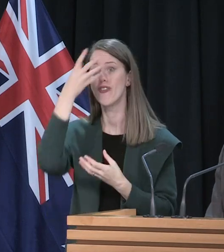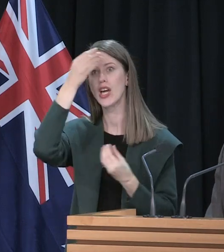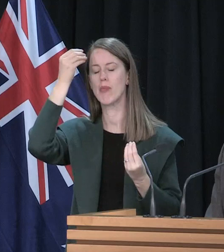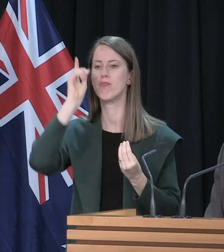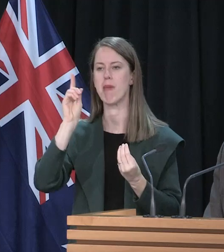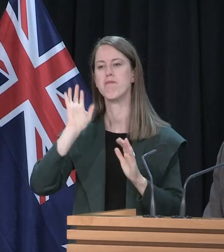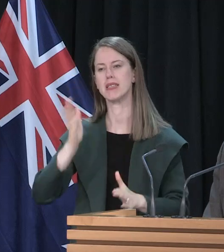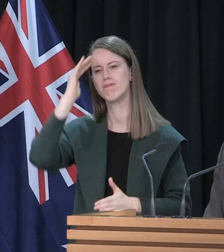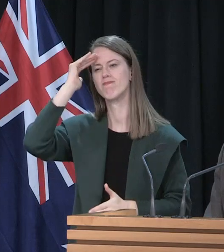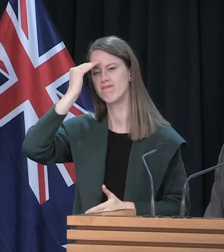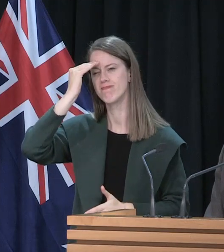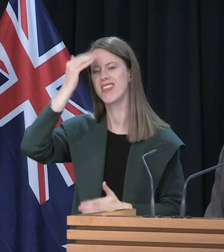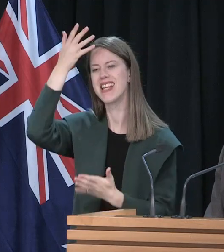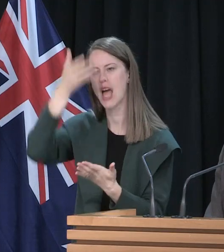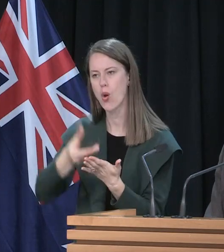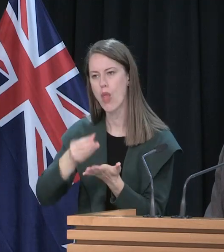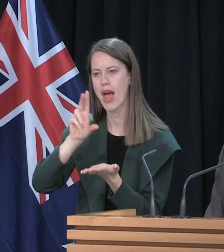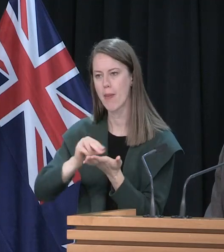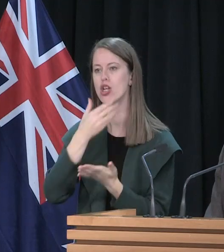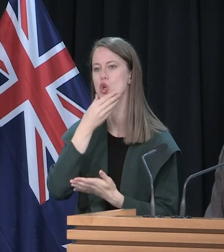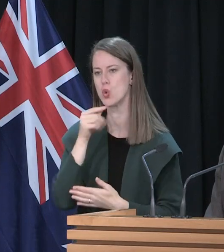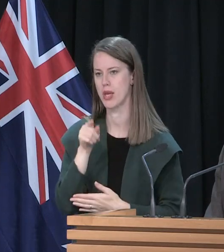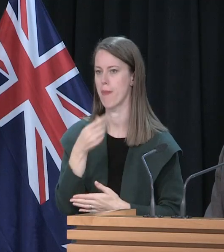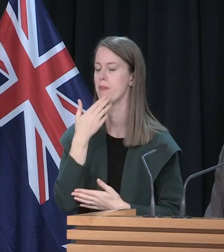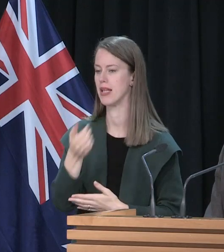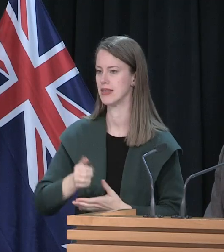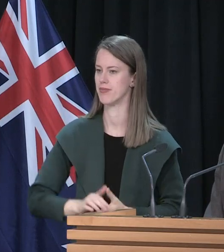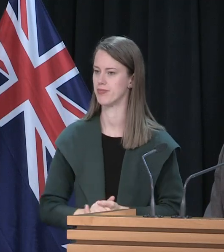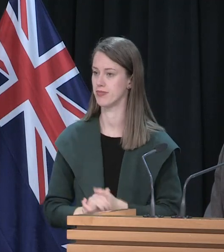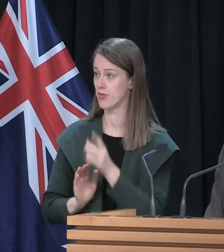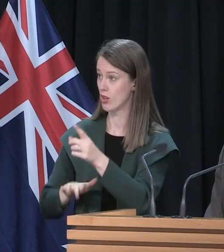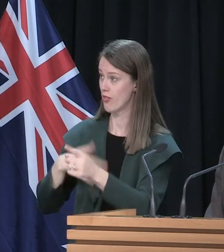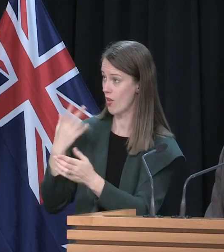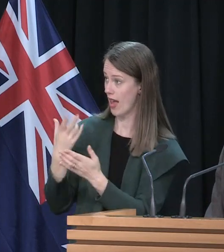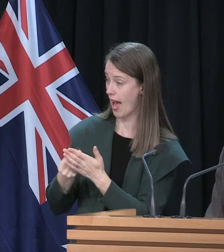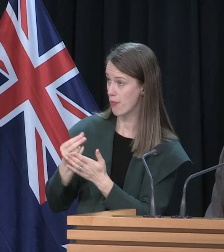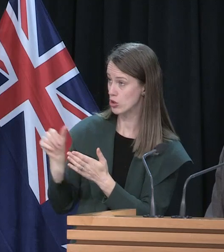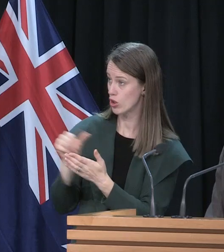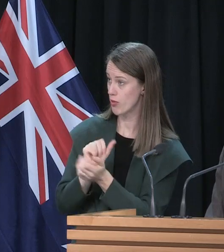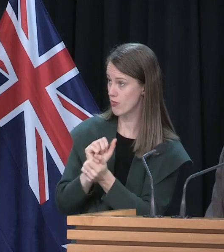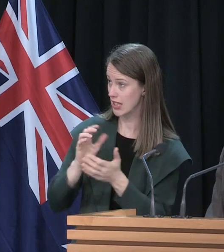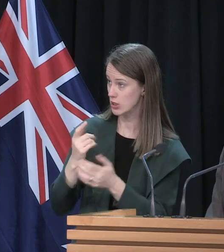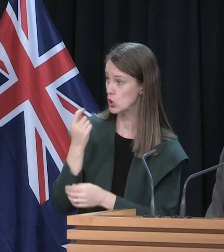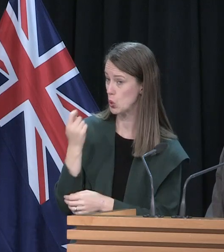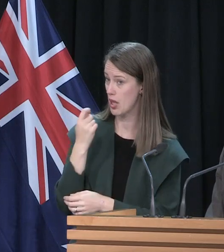message is - we're in the blaming anybody for this, but now is the time to be vigilant, download the app,